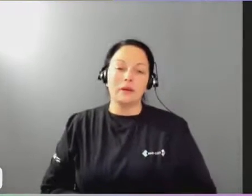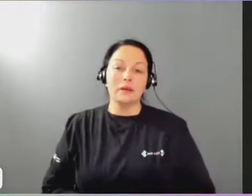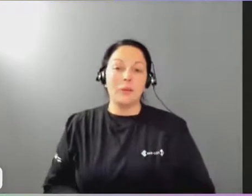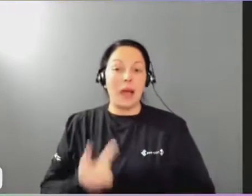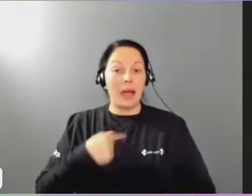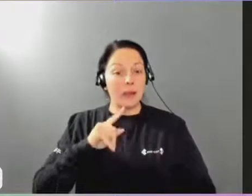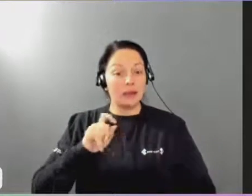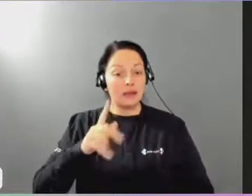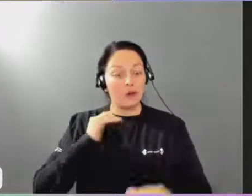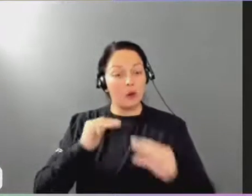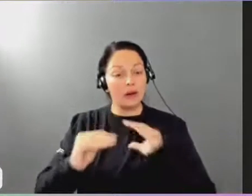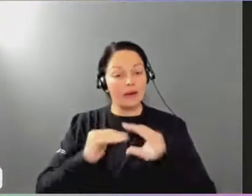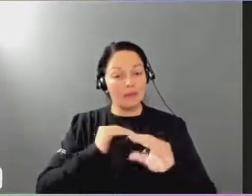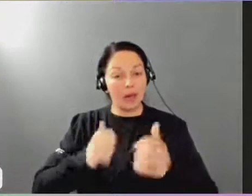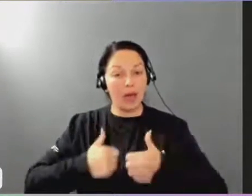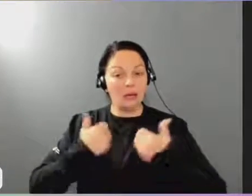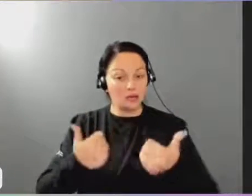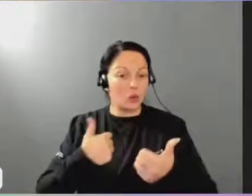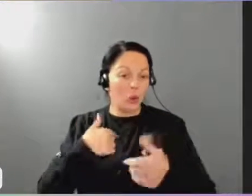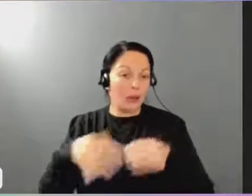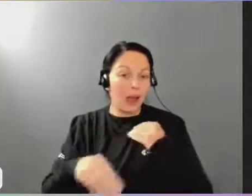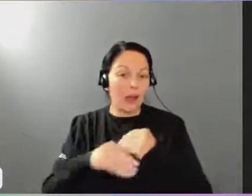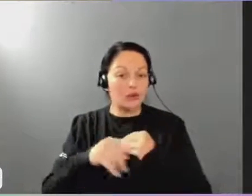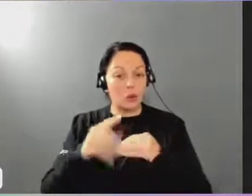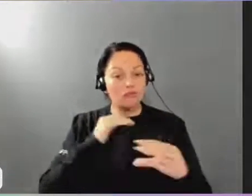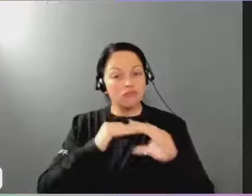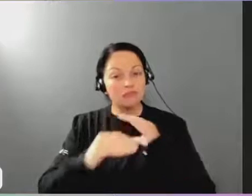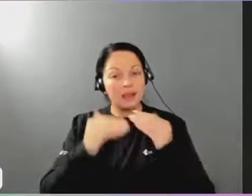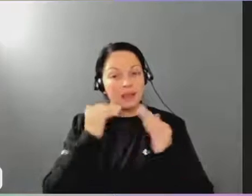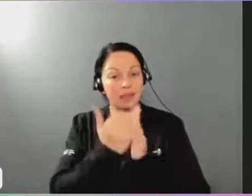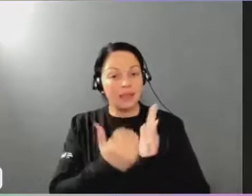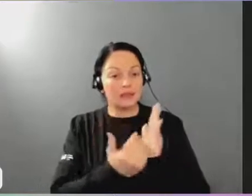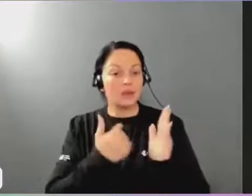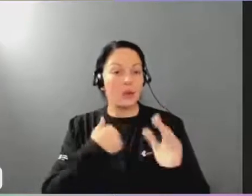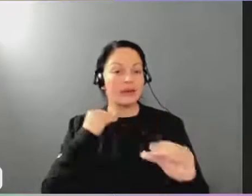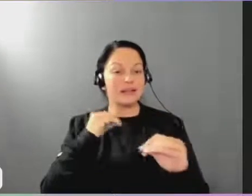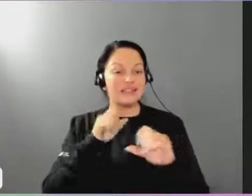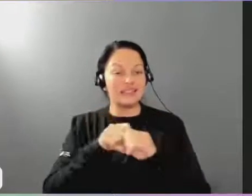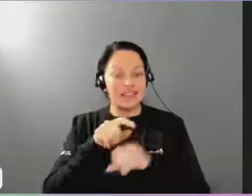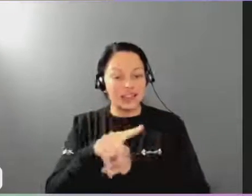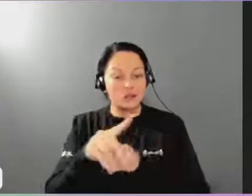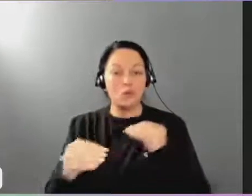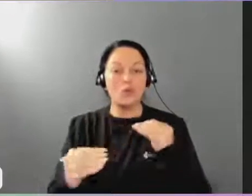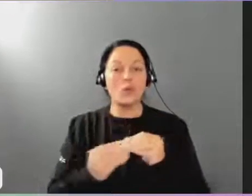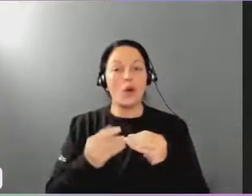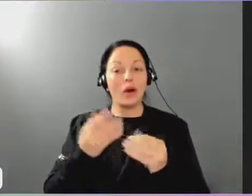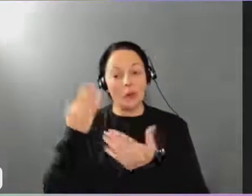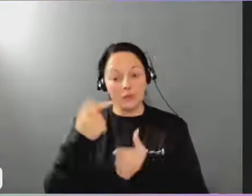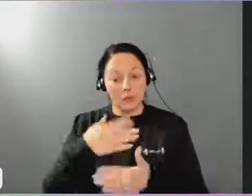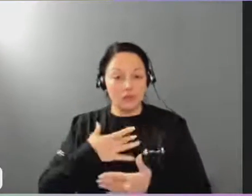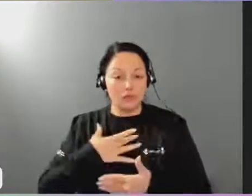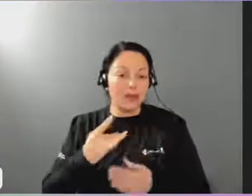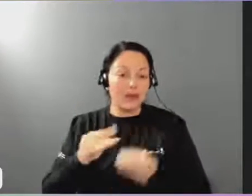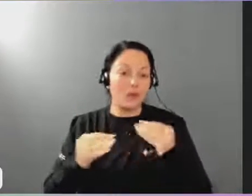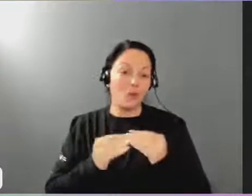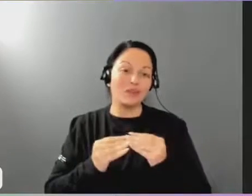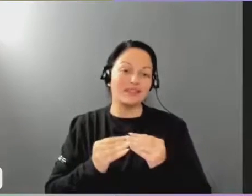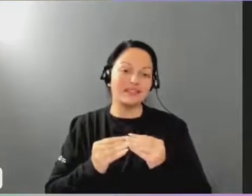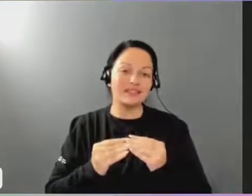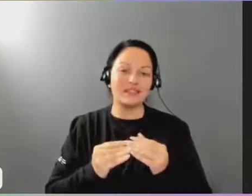not having any intention of putting that behind the paywall. That's just who I am. I am however asking for email addresses so that I can put you on a mailing list. So